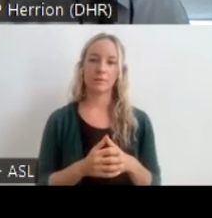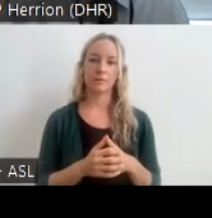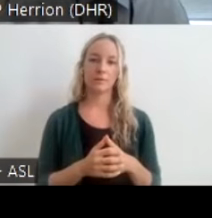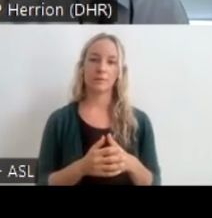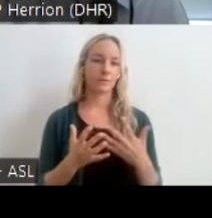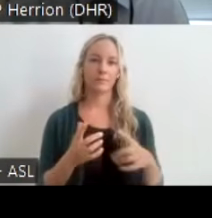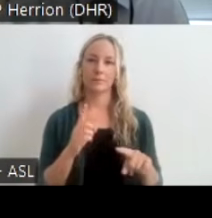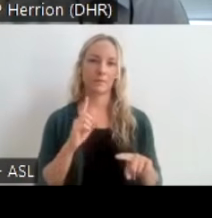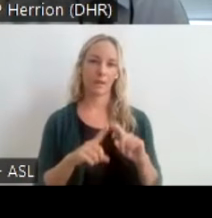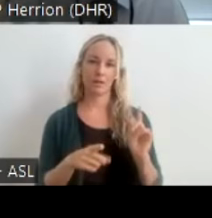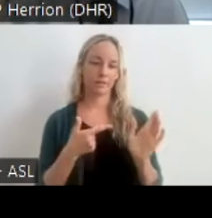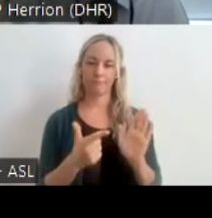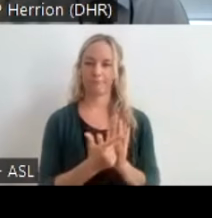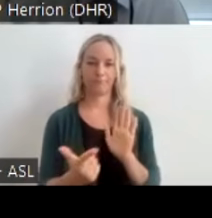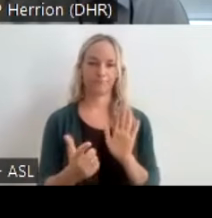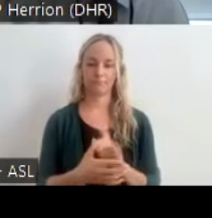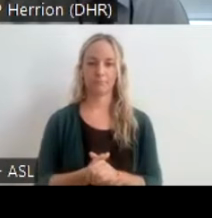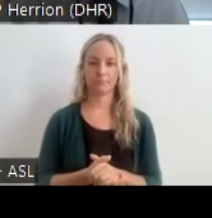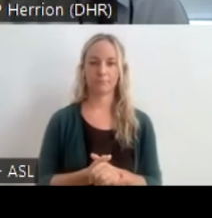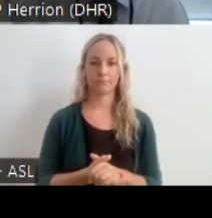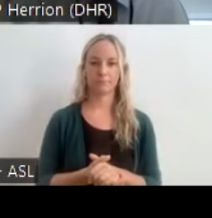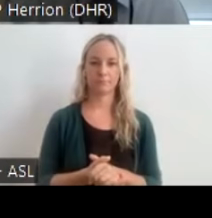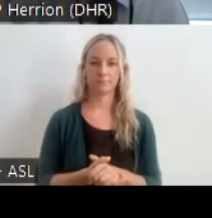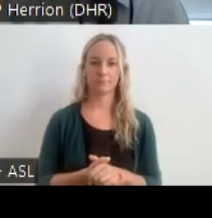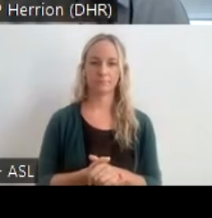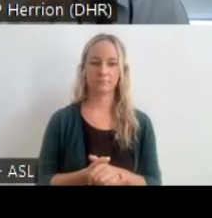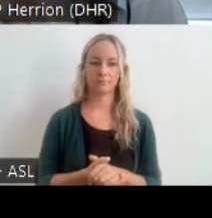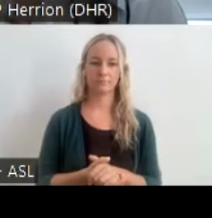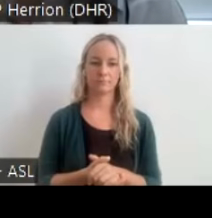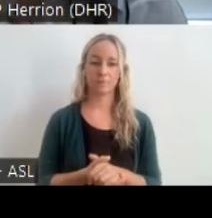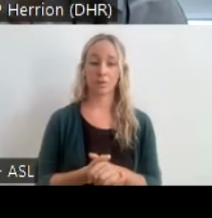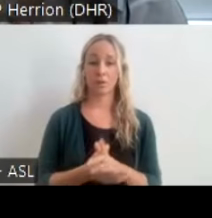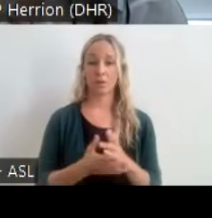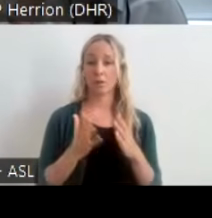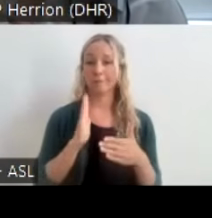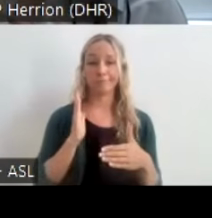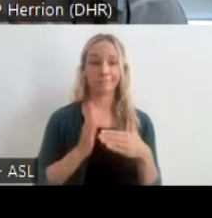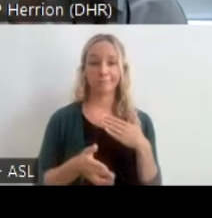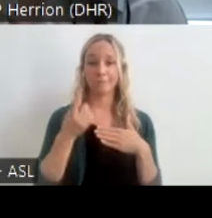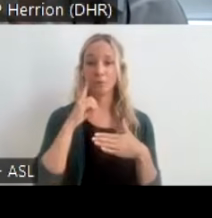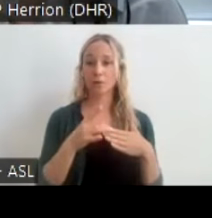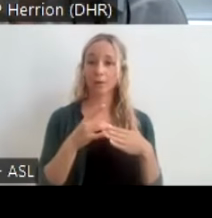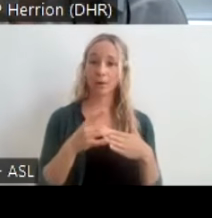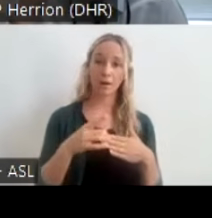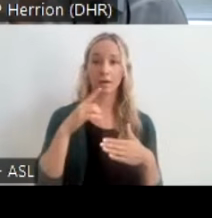So that wraps up guides and service dogs, I wanted to talk briefly about auxiliary aids and services,